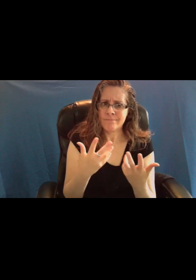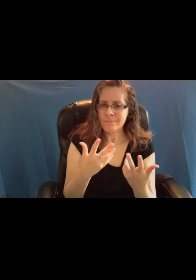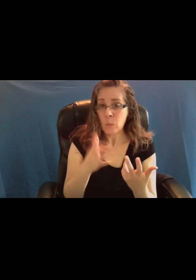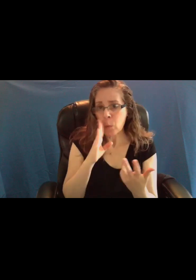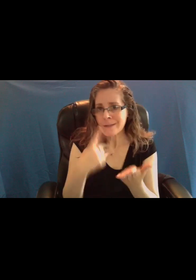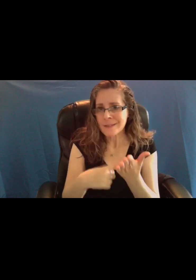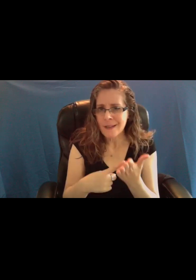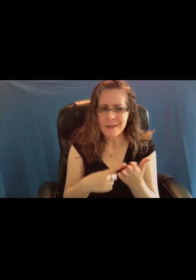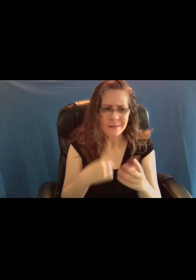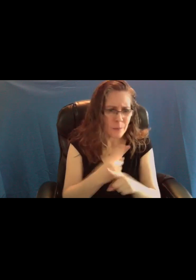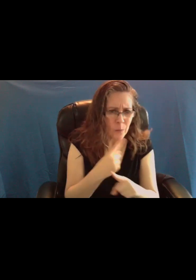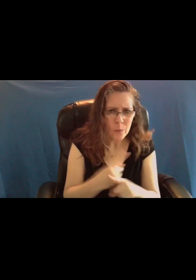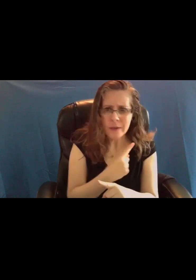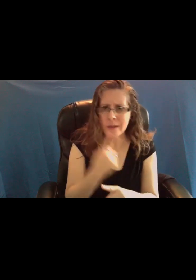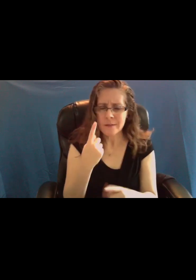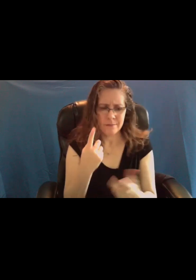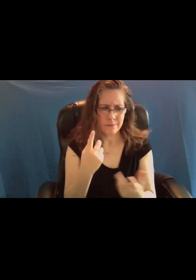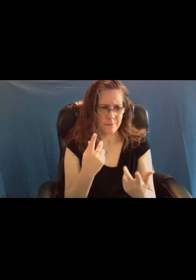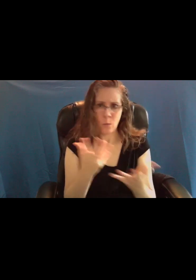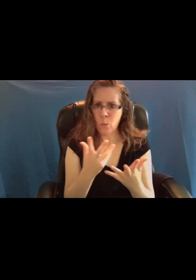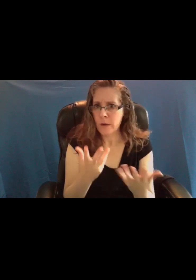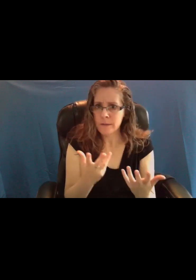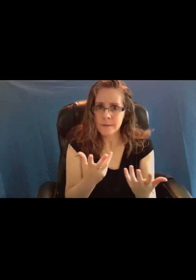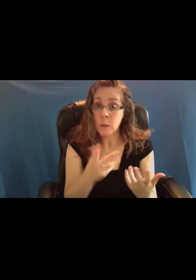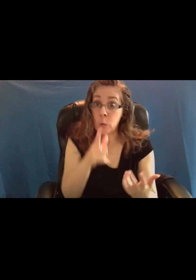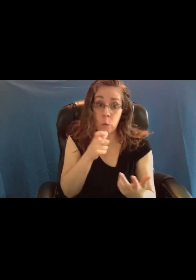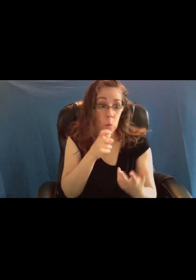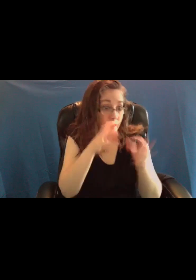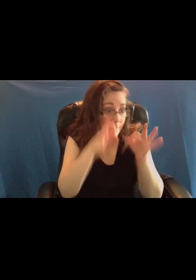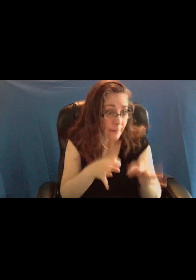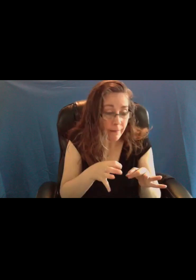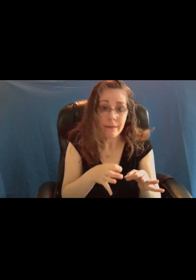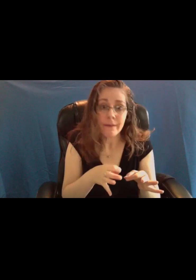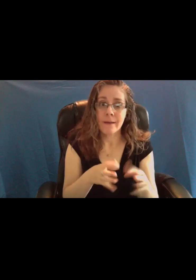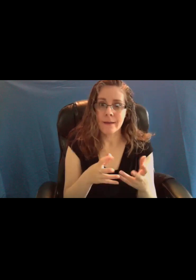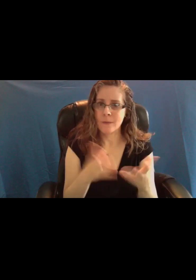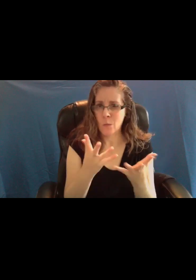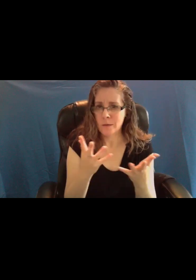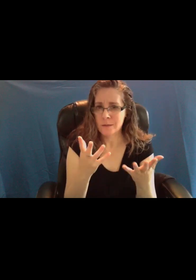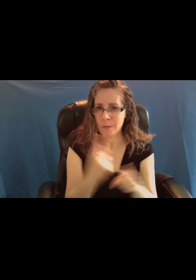for an auxiliary aid or service. And who gets to decide what is appropriate.